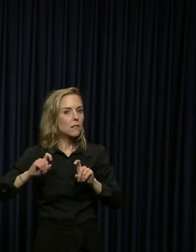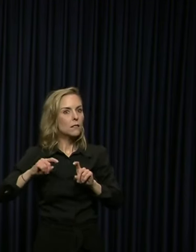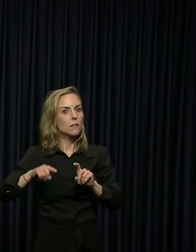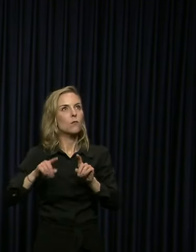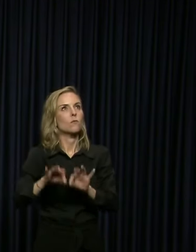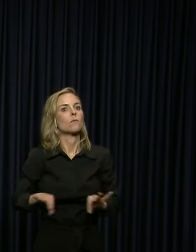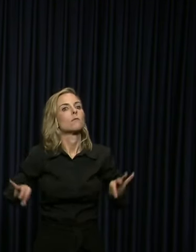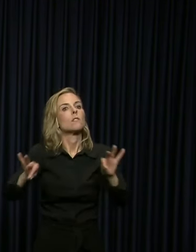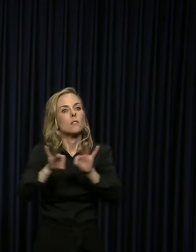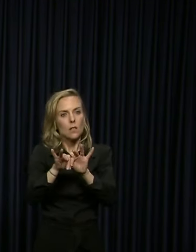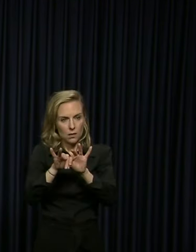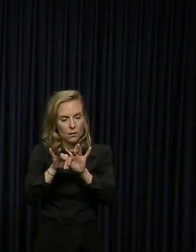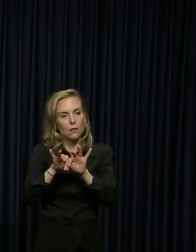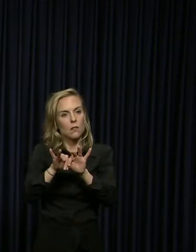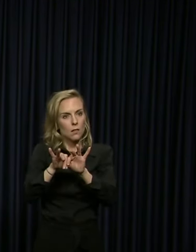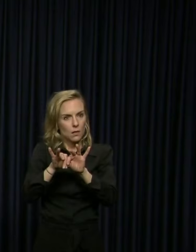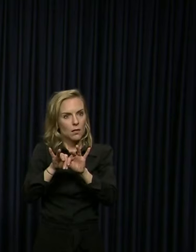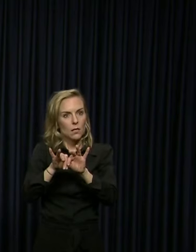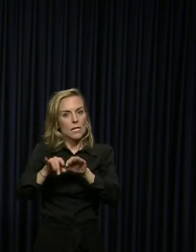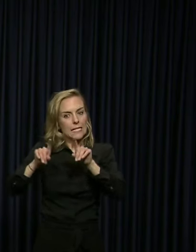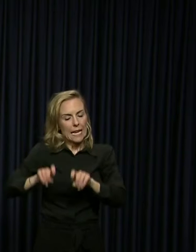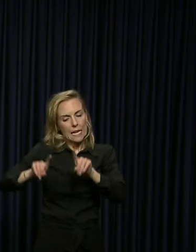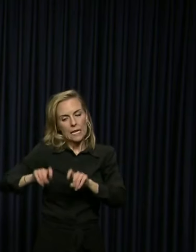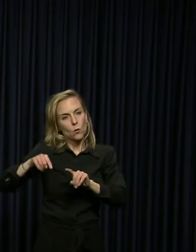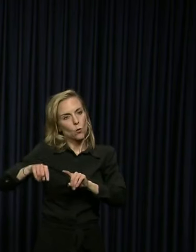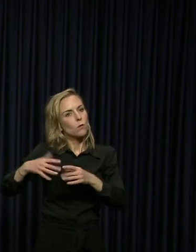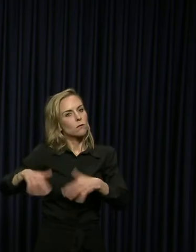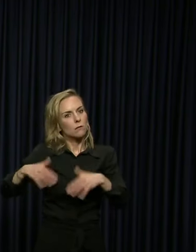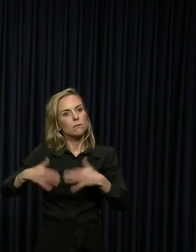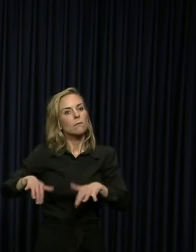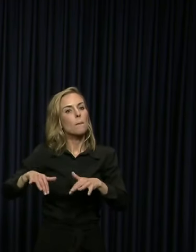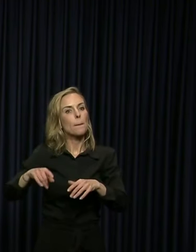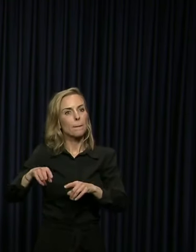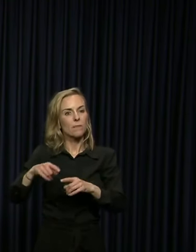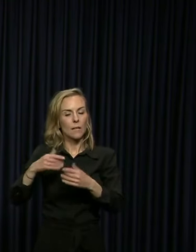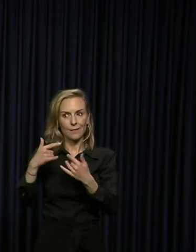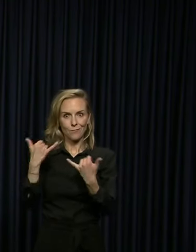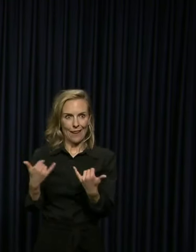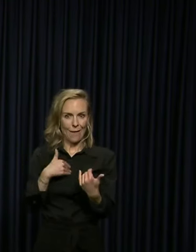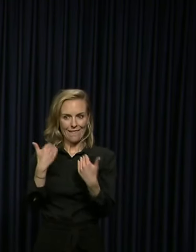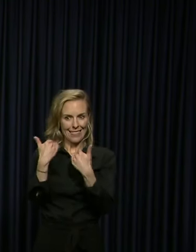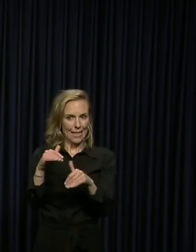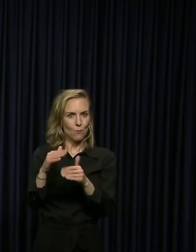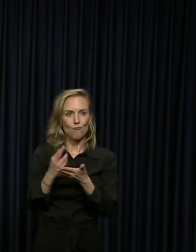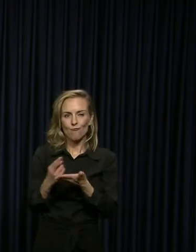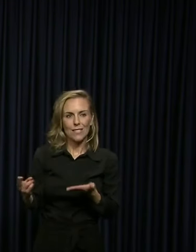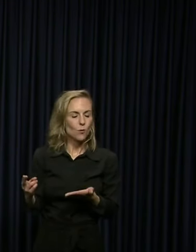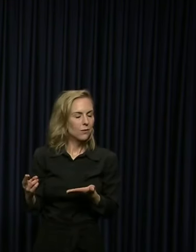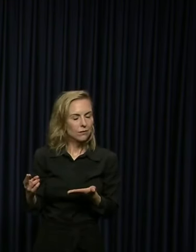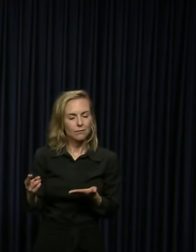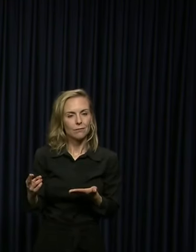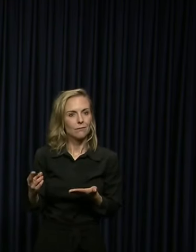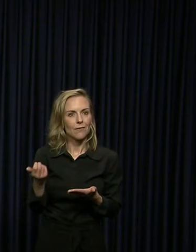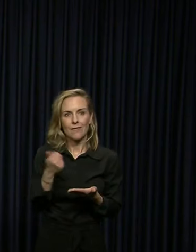TO IN IT OTHERRIST WAYS. OUR BIGGEST PROBLEM IS THAT JUST BEVER SINGLE ORDER WE HAVE OUT THERE FOR PPE, WE GET A CALL